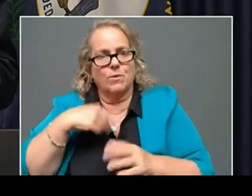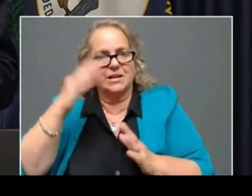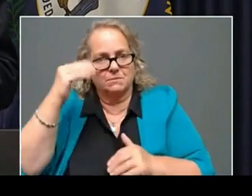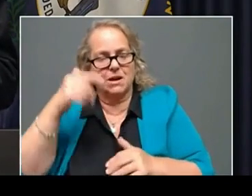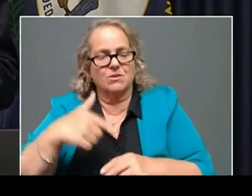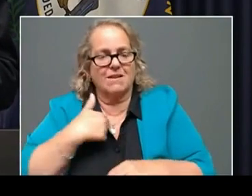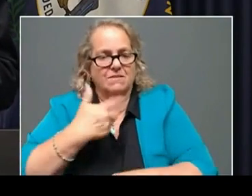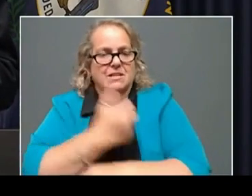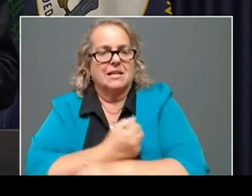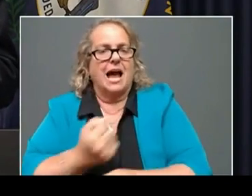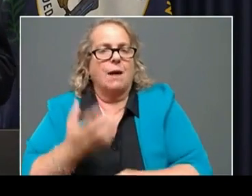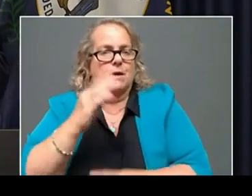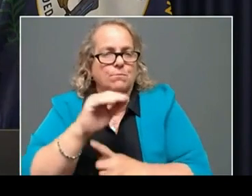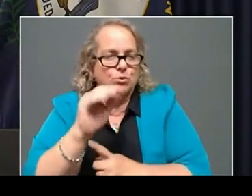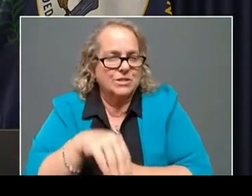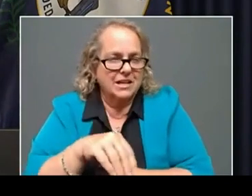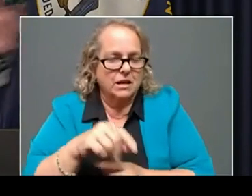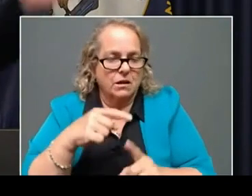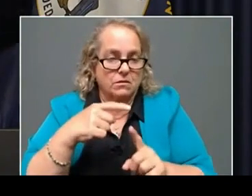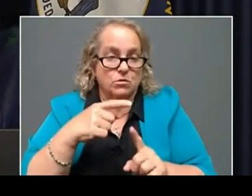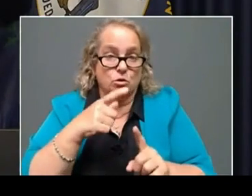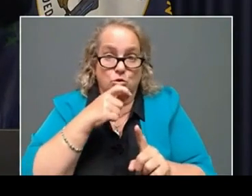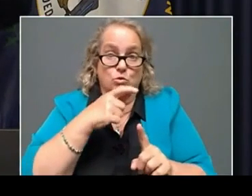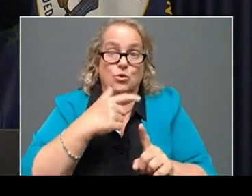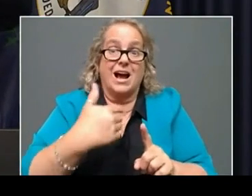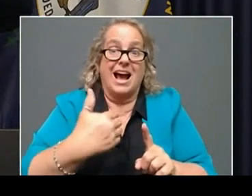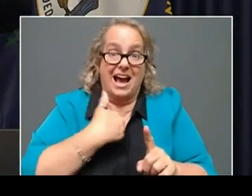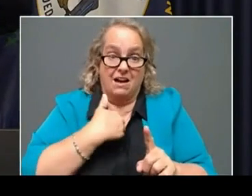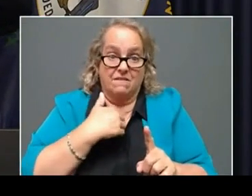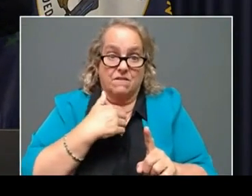we've had among vaccinated versus unvaccinated. We've shown that on